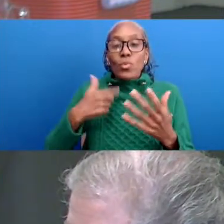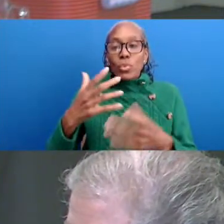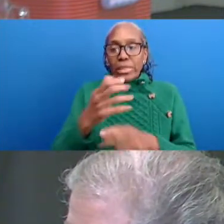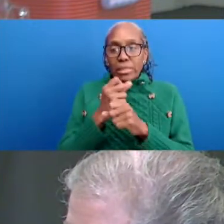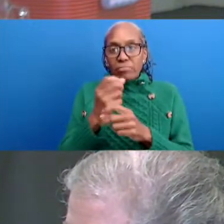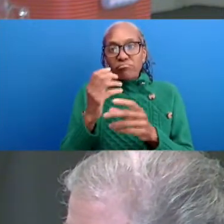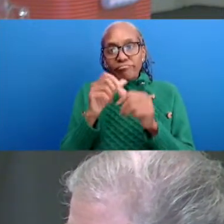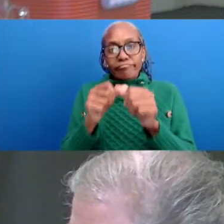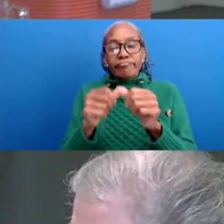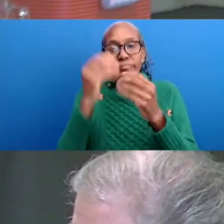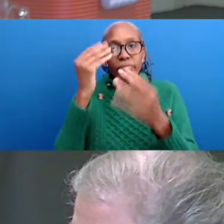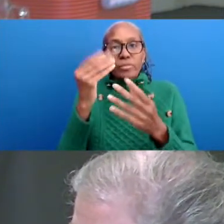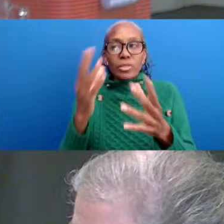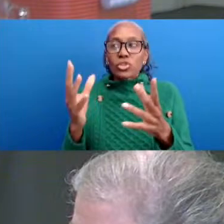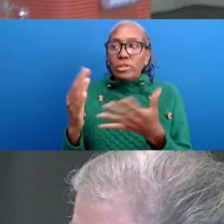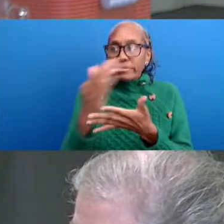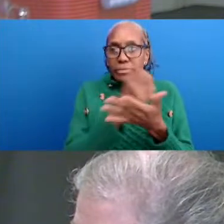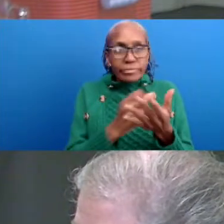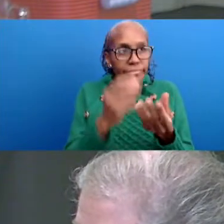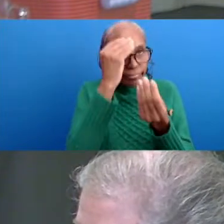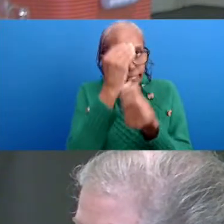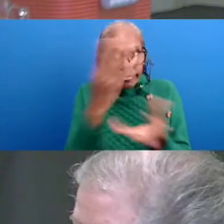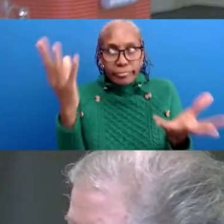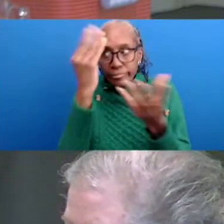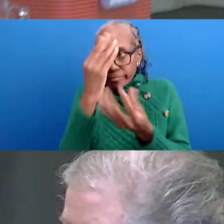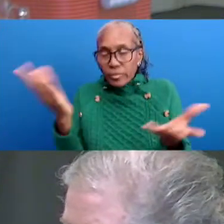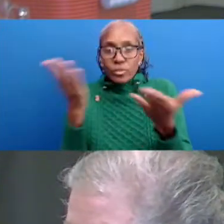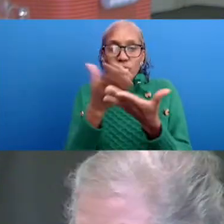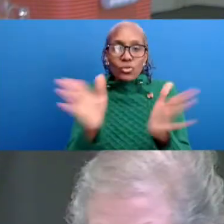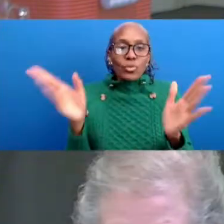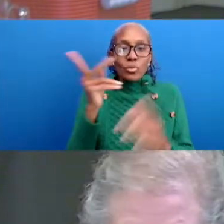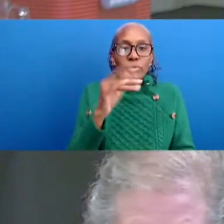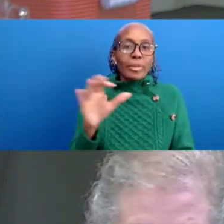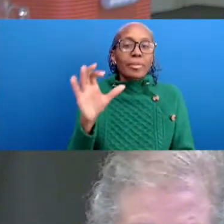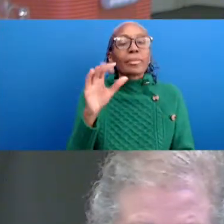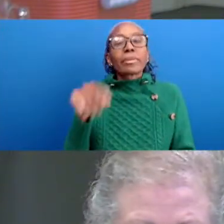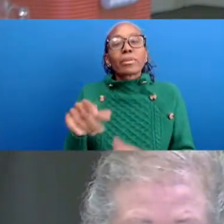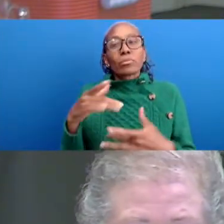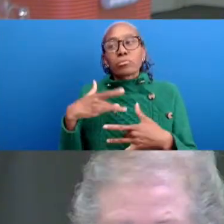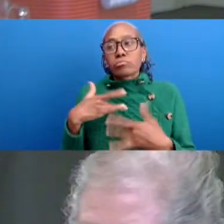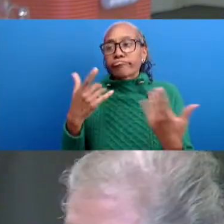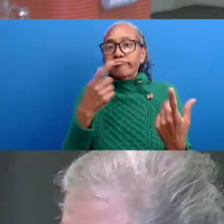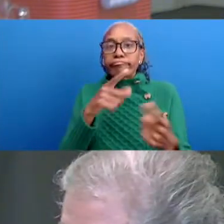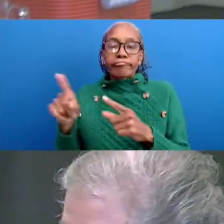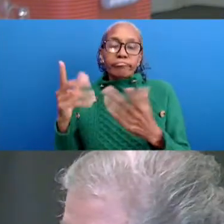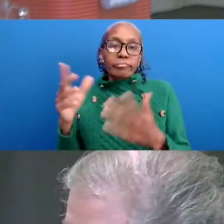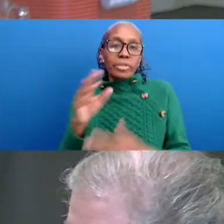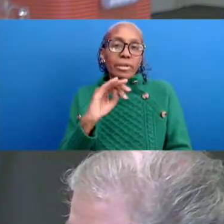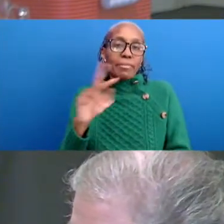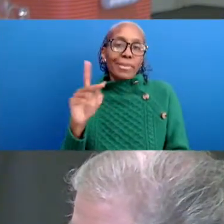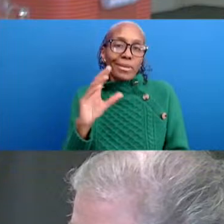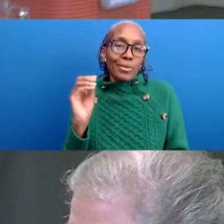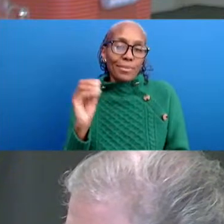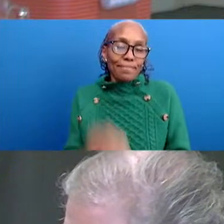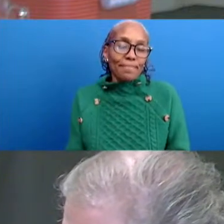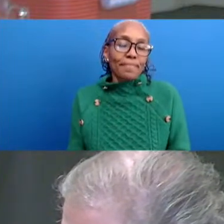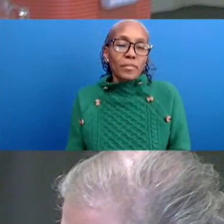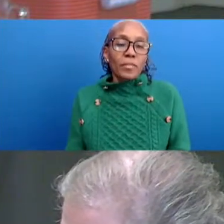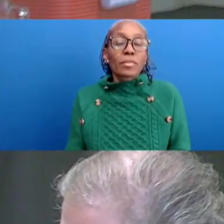GET INFORMATION ON A REGULAR BASIS AND CERTAINLY THIS IS A